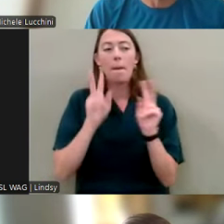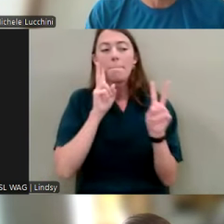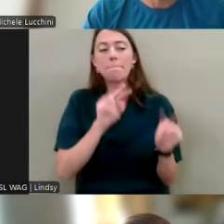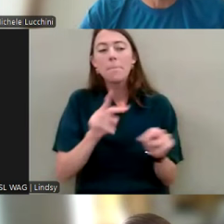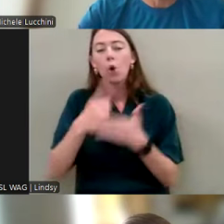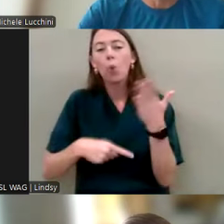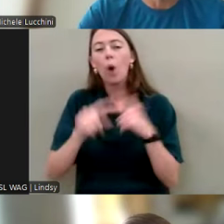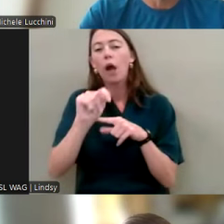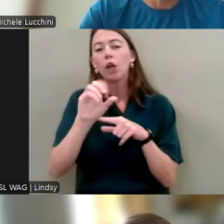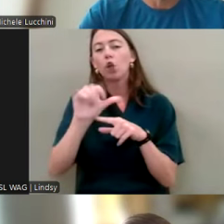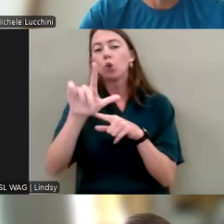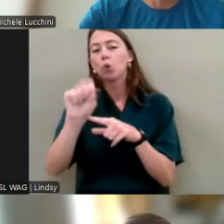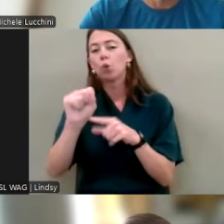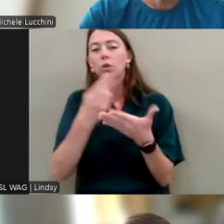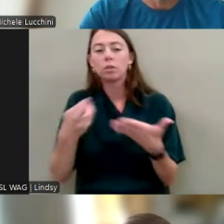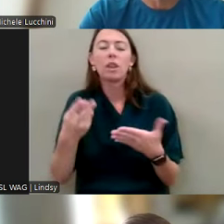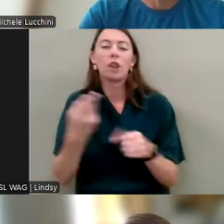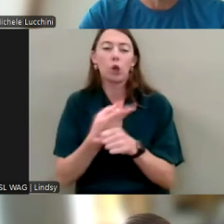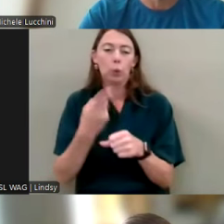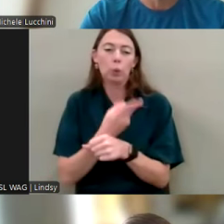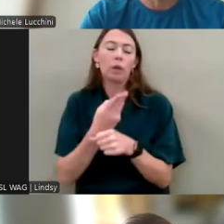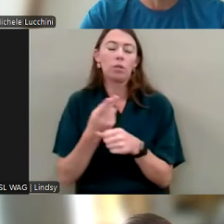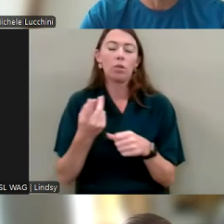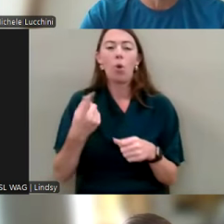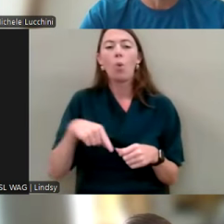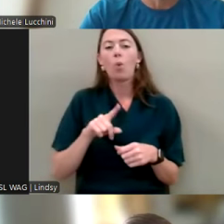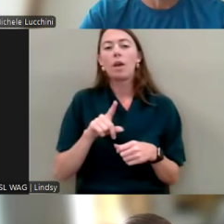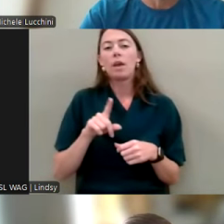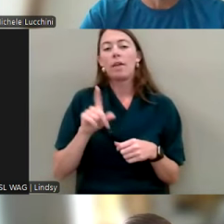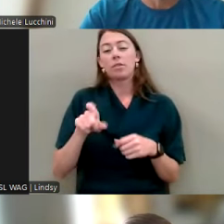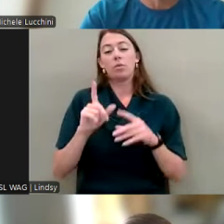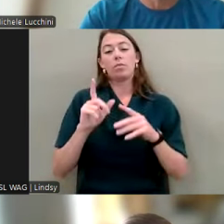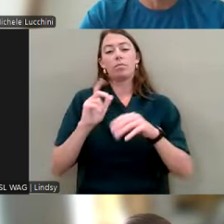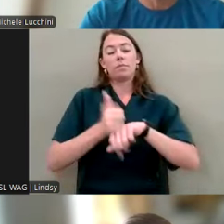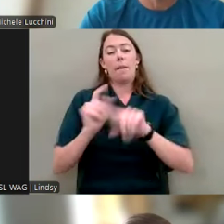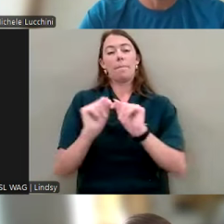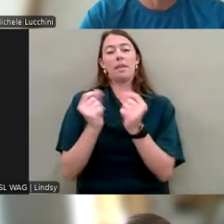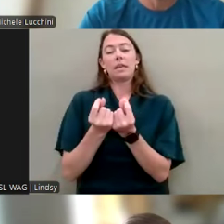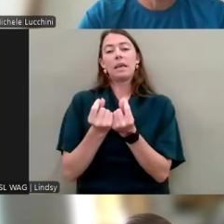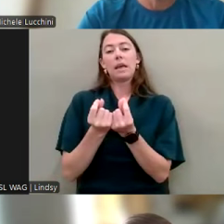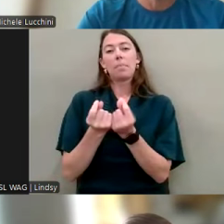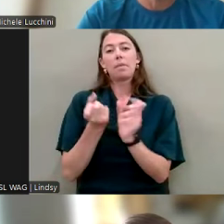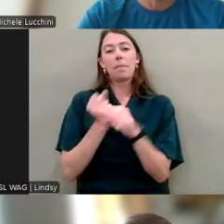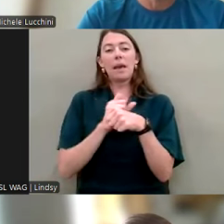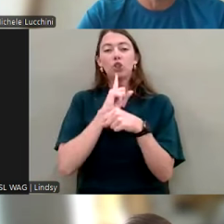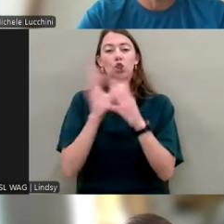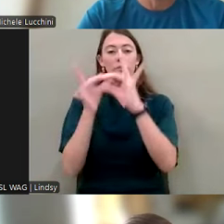obviously, needs to be created in a way that is coherent with the environment,